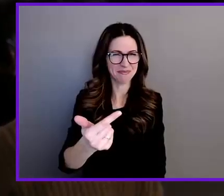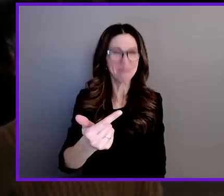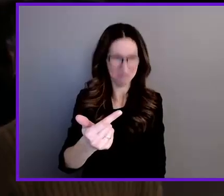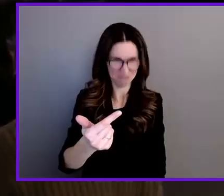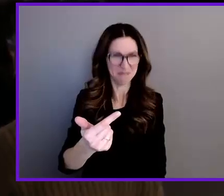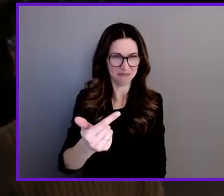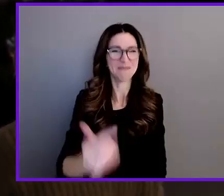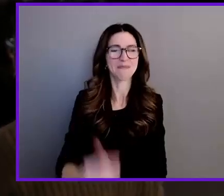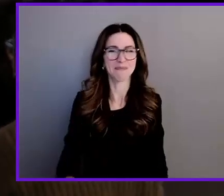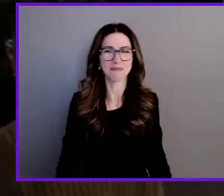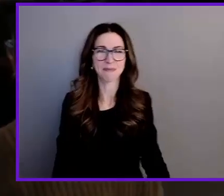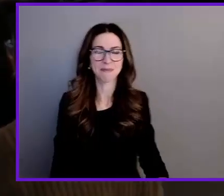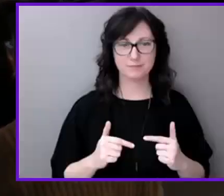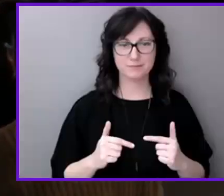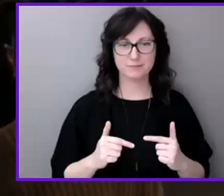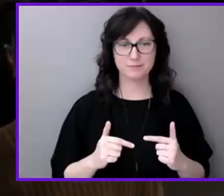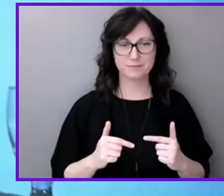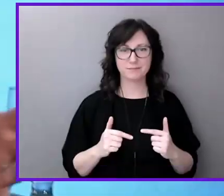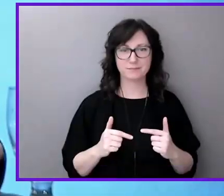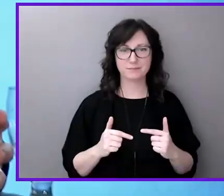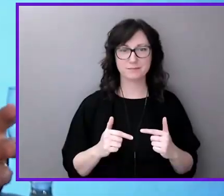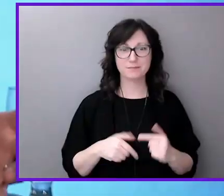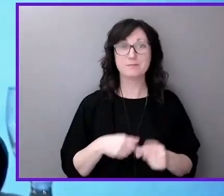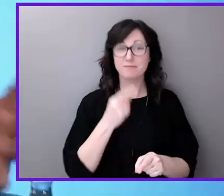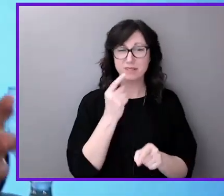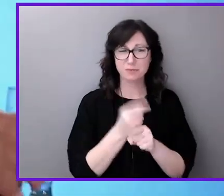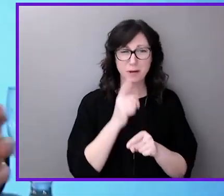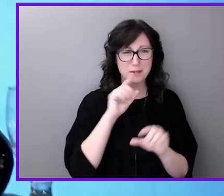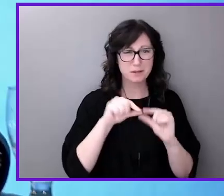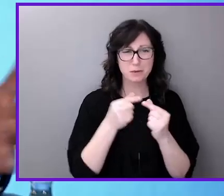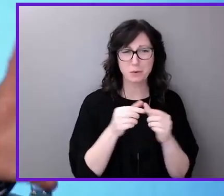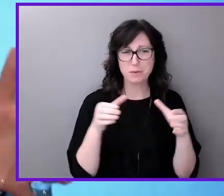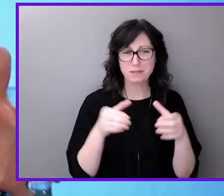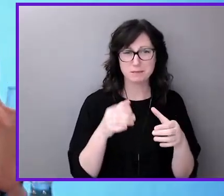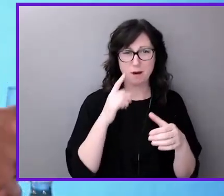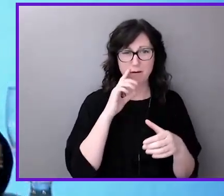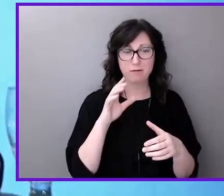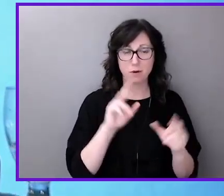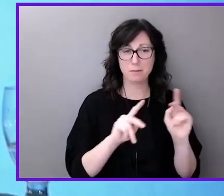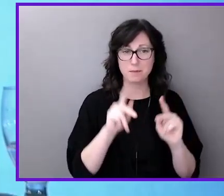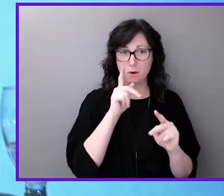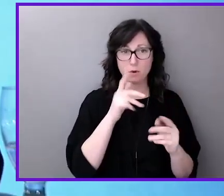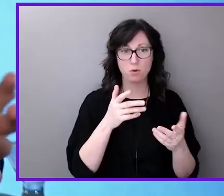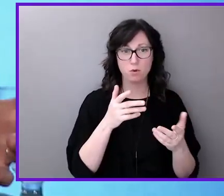but absolutely essential for the presence of Canada on the world stage.